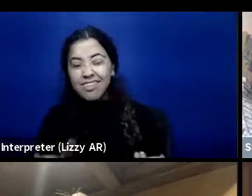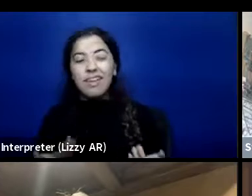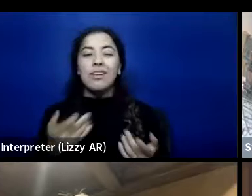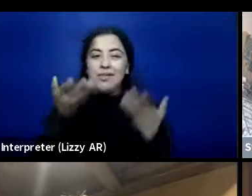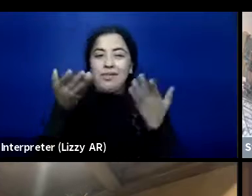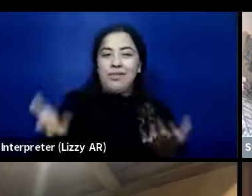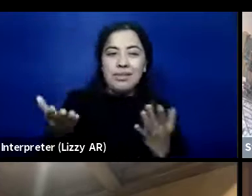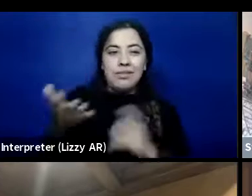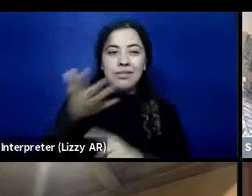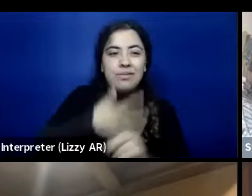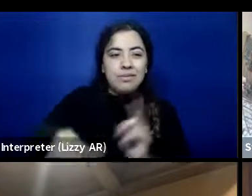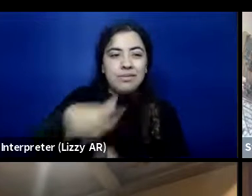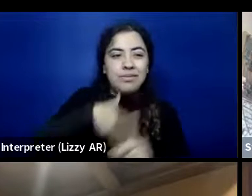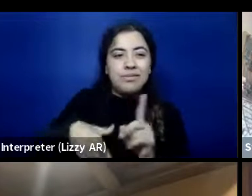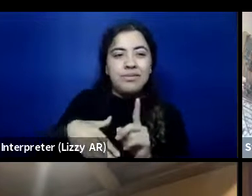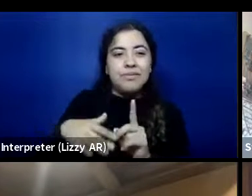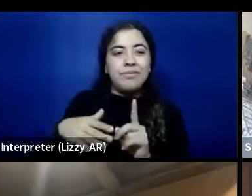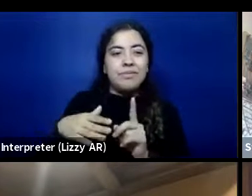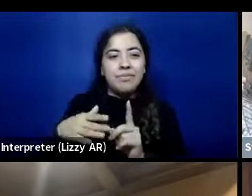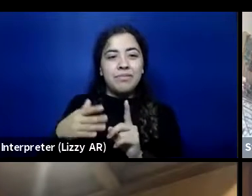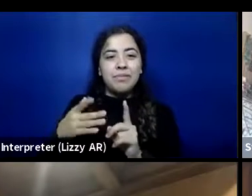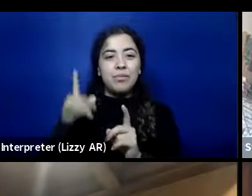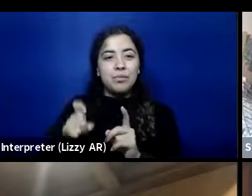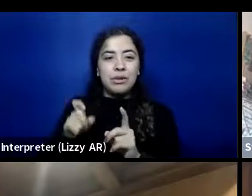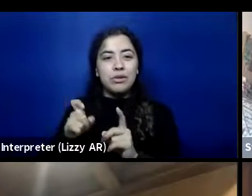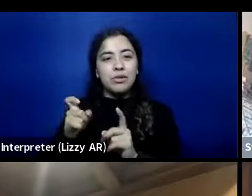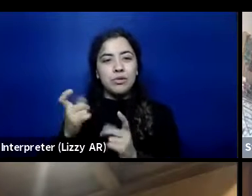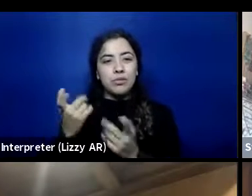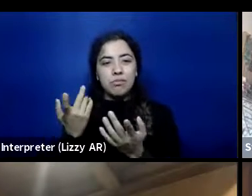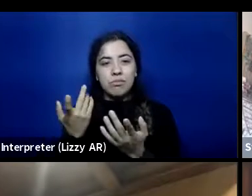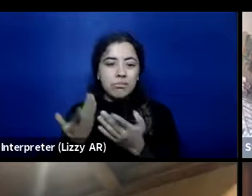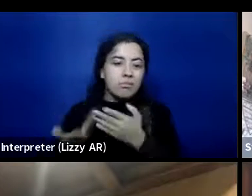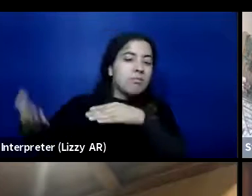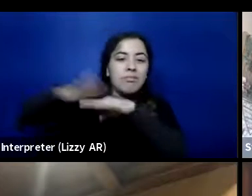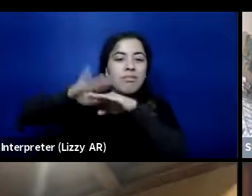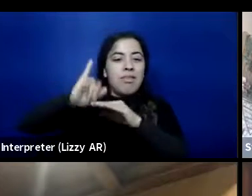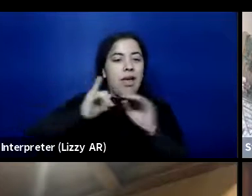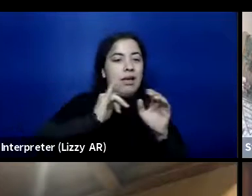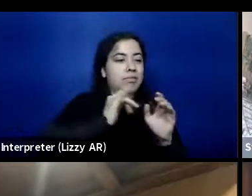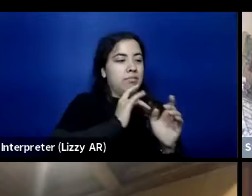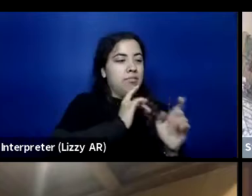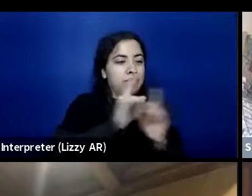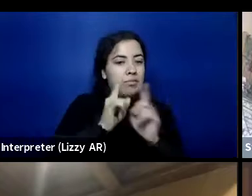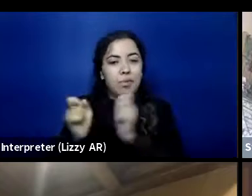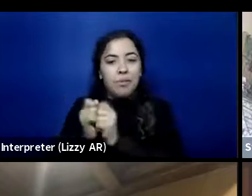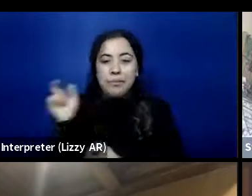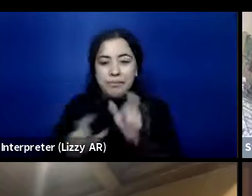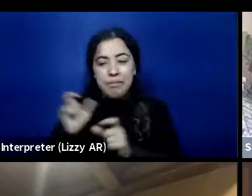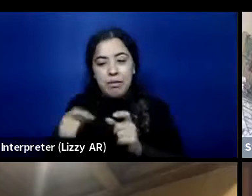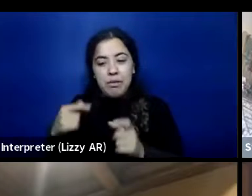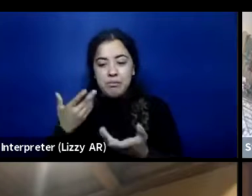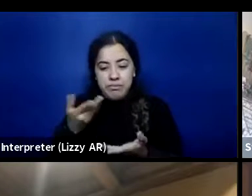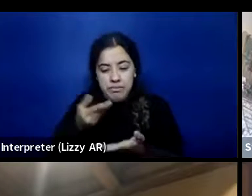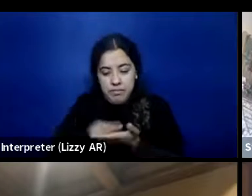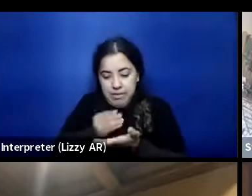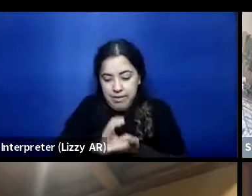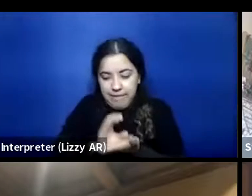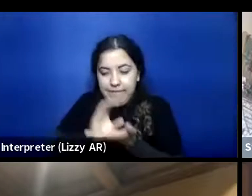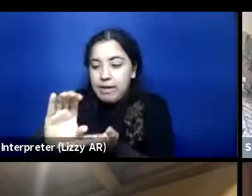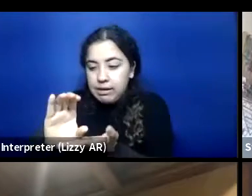I think we need to turn up the dialogue on the utility of investing in assistive technology.